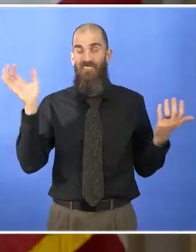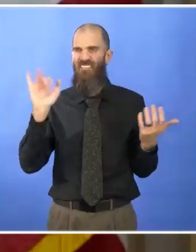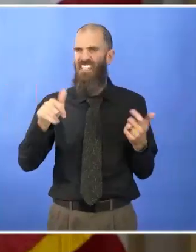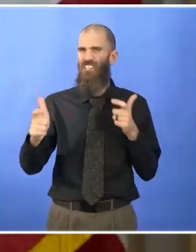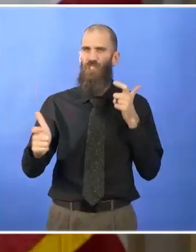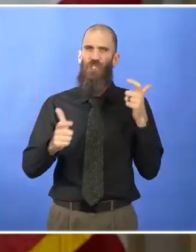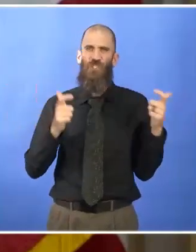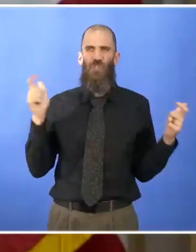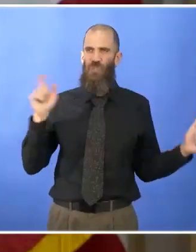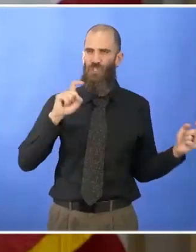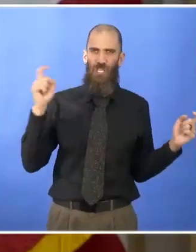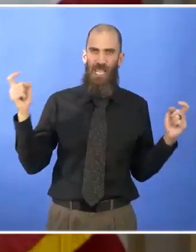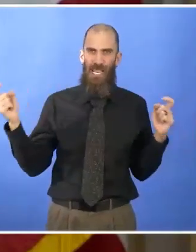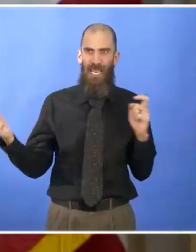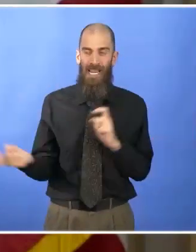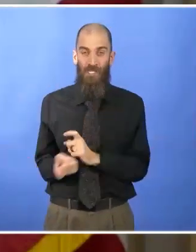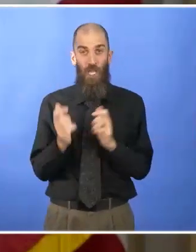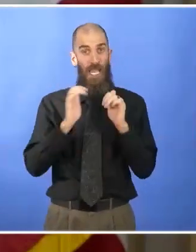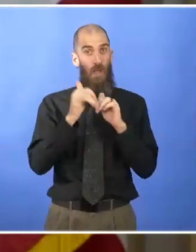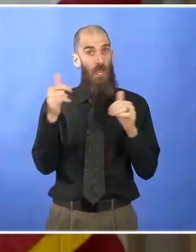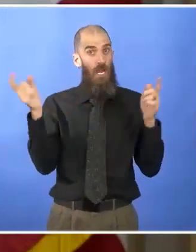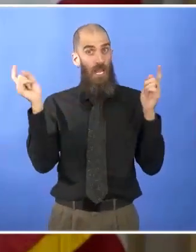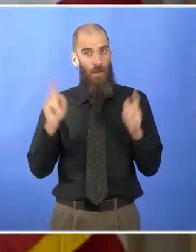IN ORDER TO MAKE IT HAPPEN, THE BROADCAST TELEVISION INDUSTRY